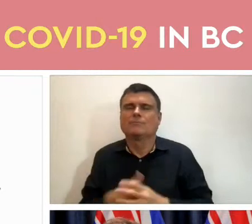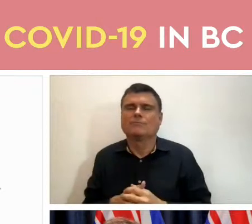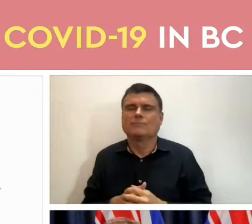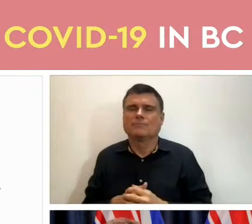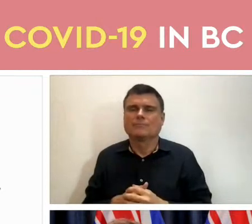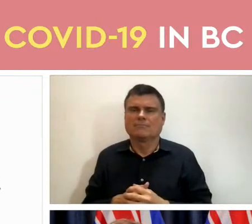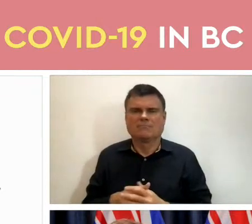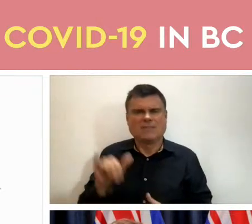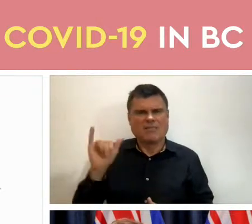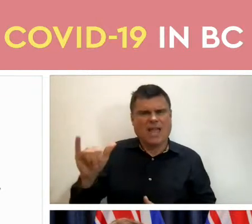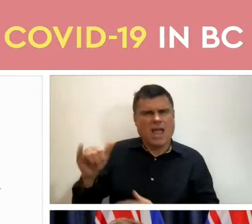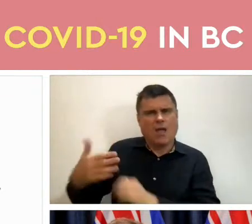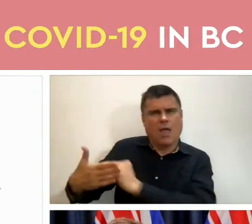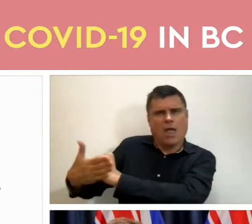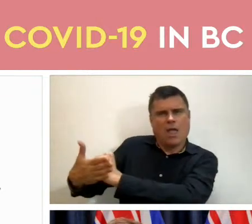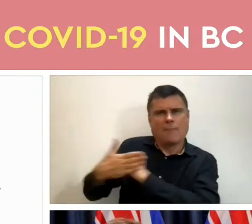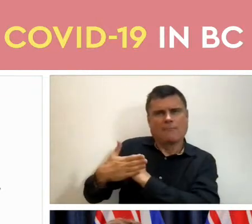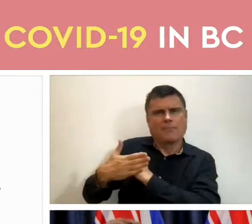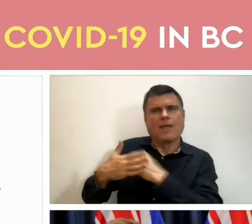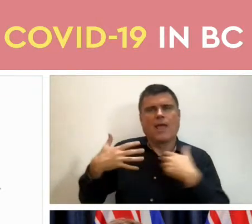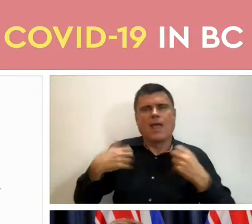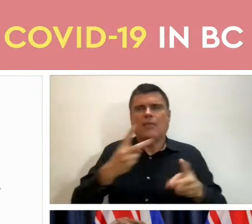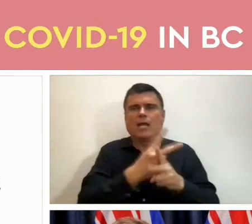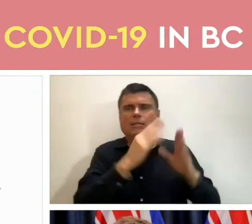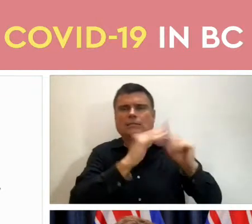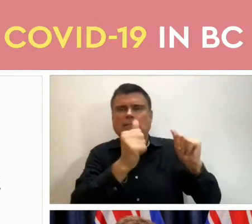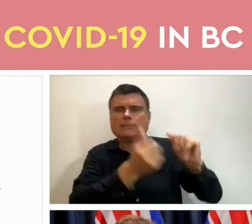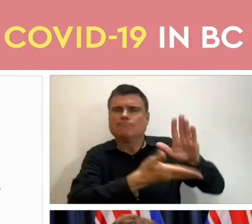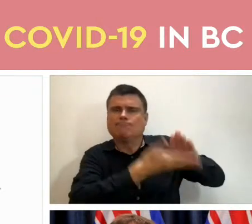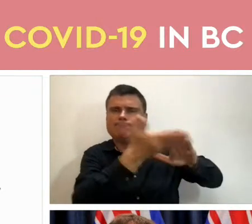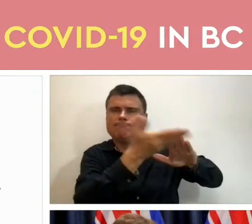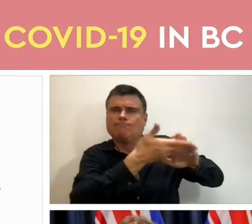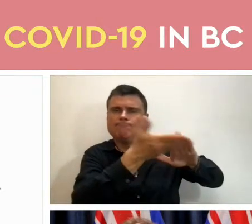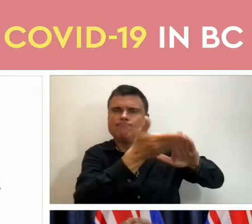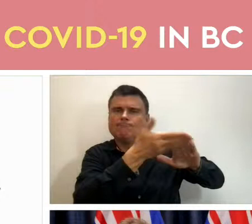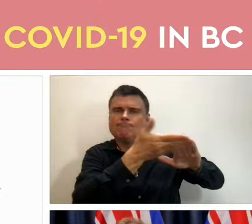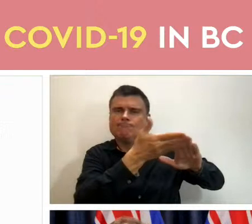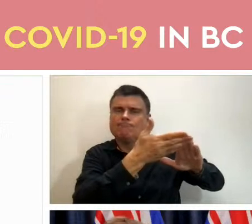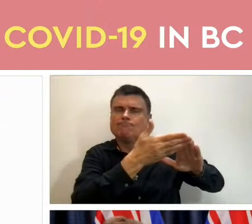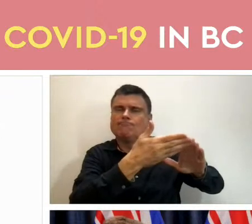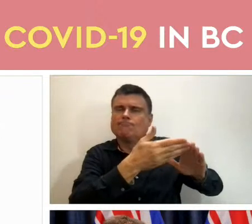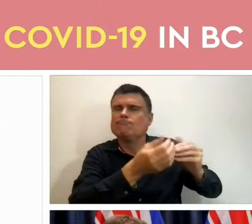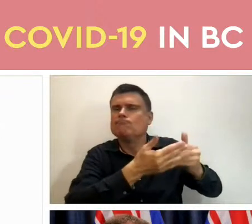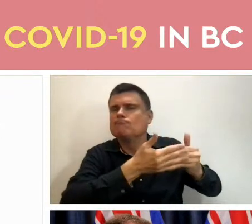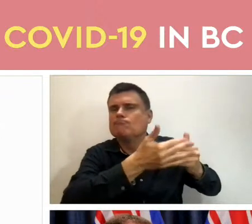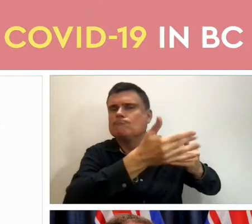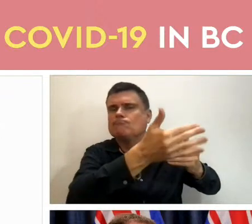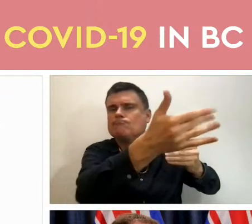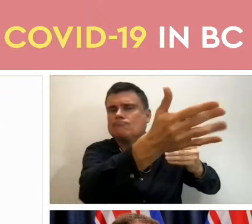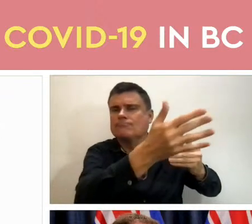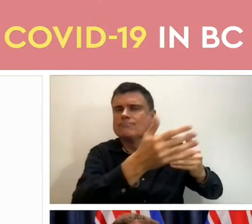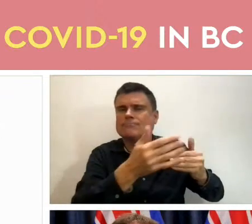in the months to come. It is abs theletly right --